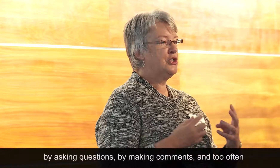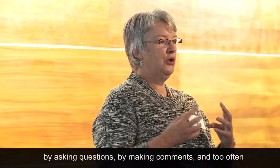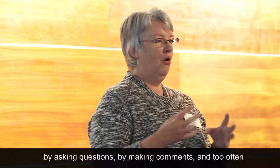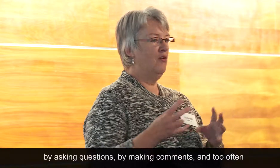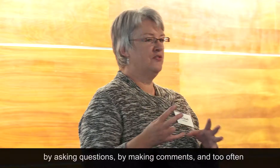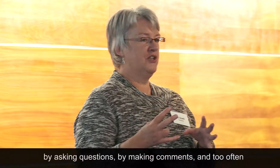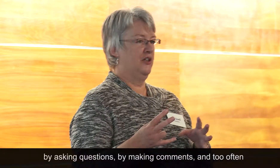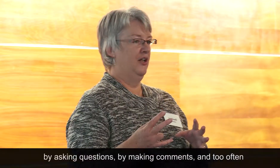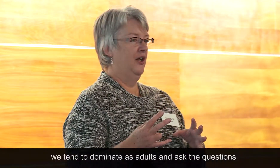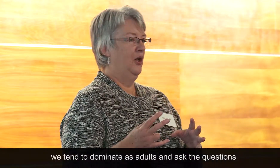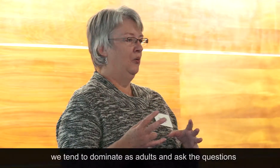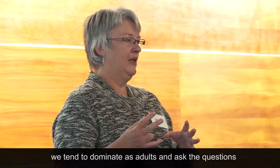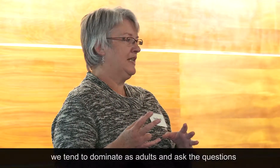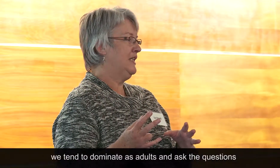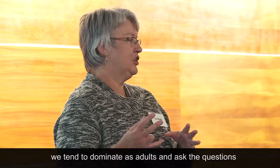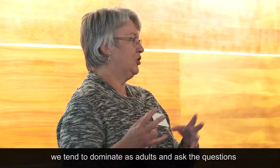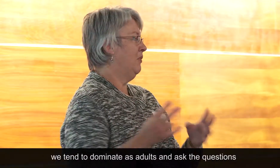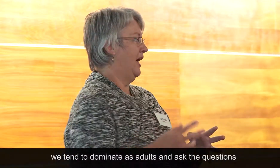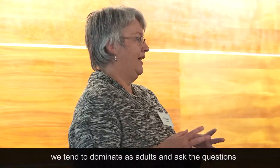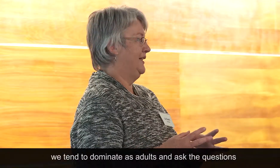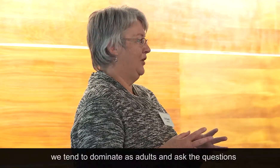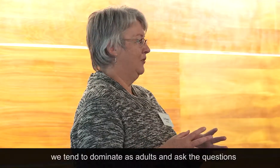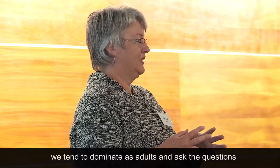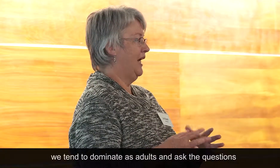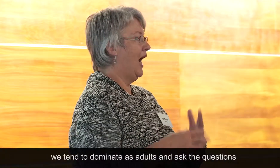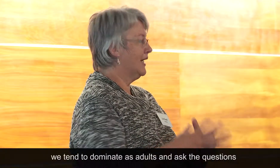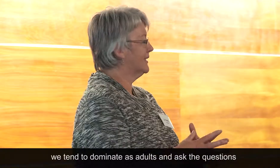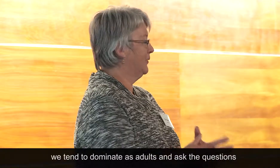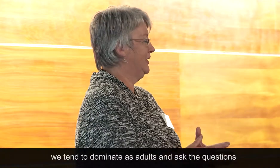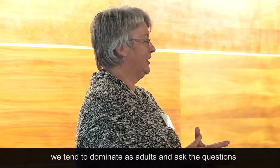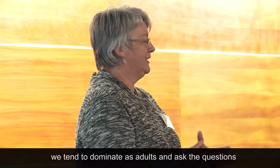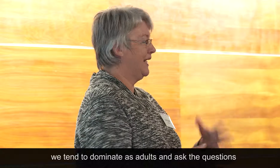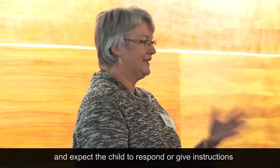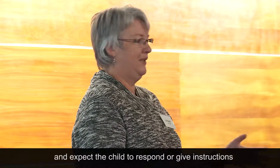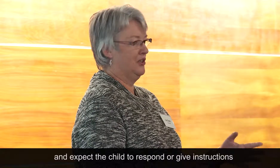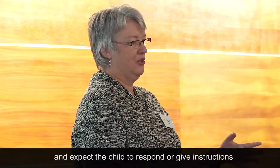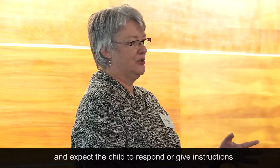and too often we tend to dominate as adults and ask the questions and expect the child